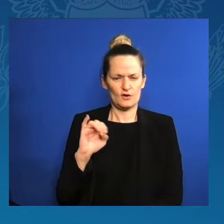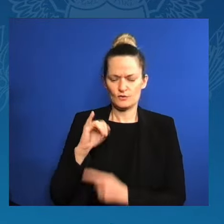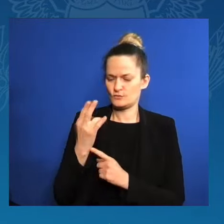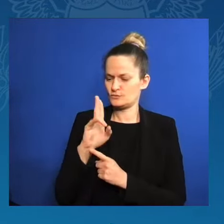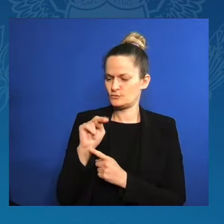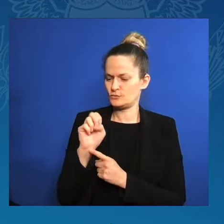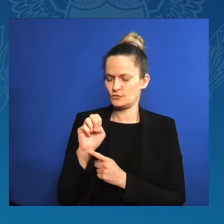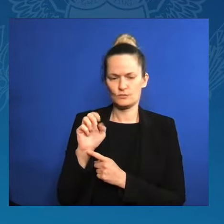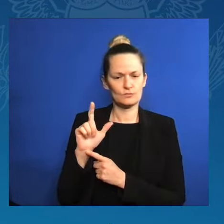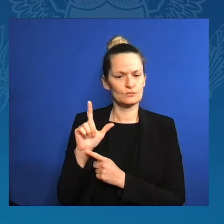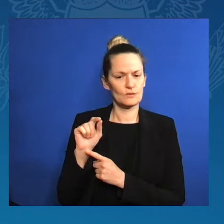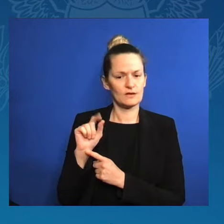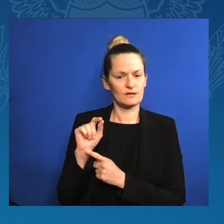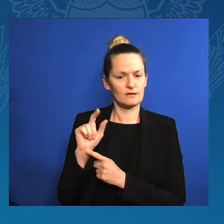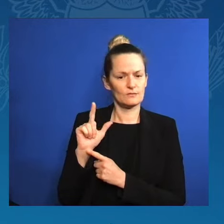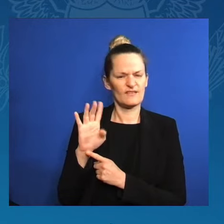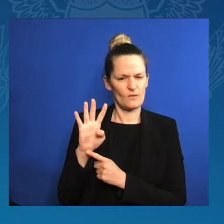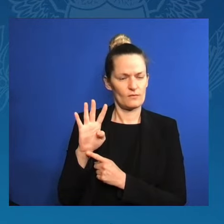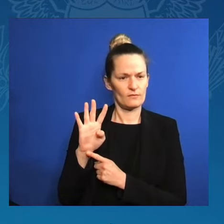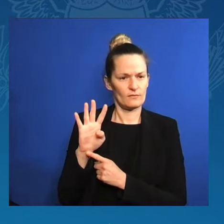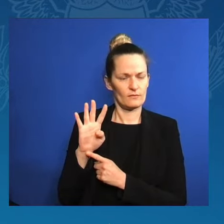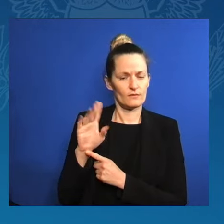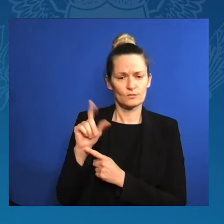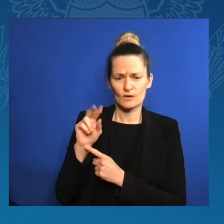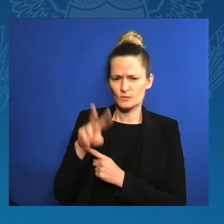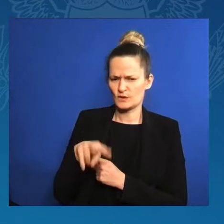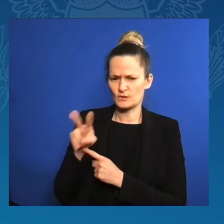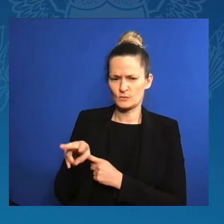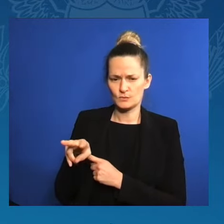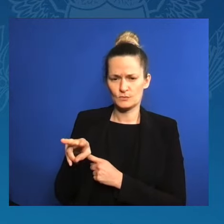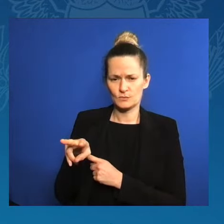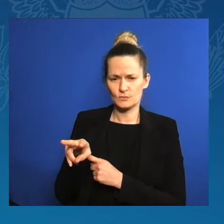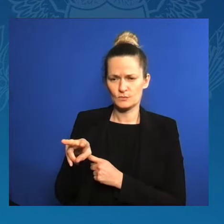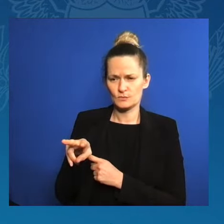I was actually on my way traveling from Washington, D.C.,